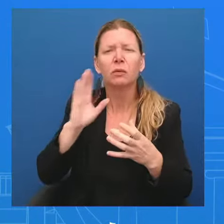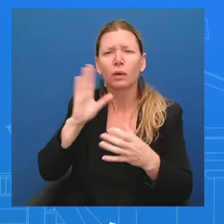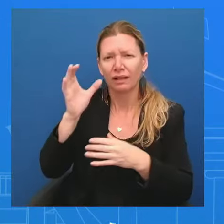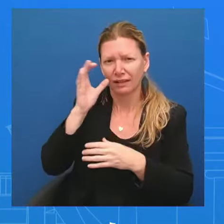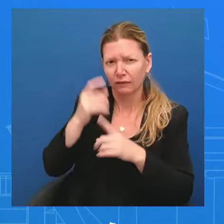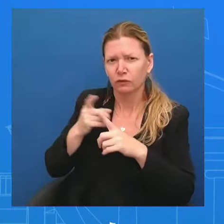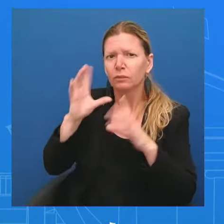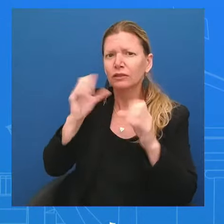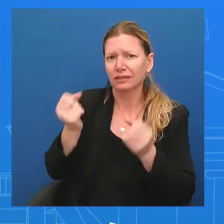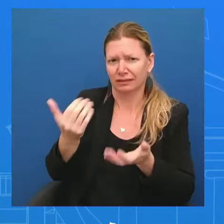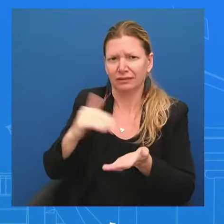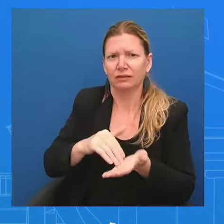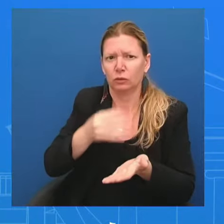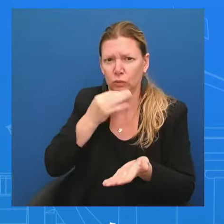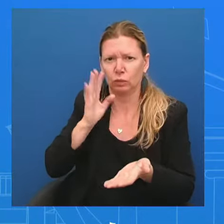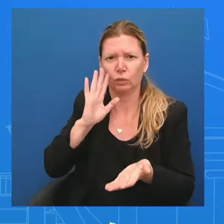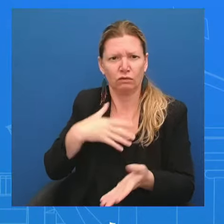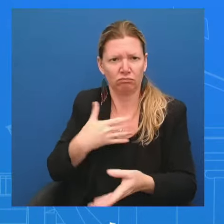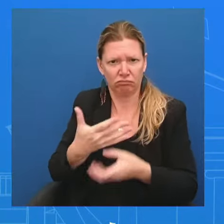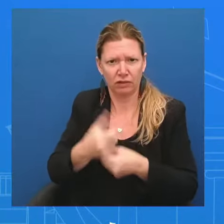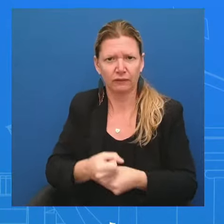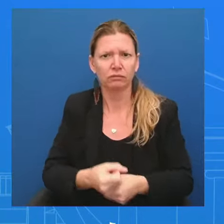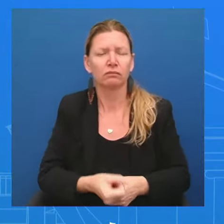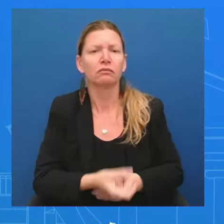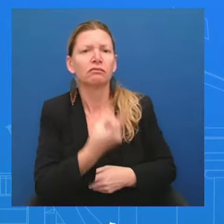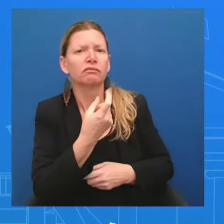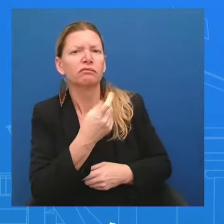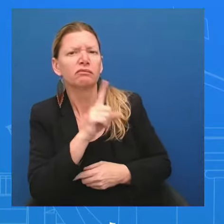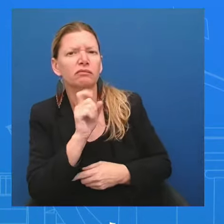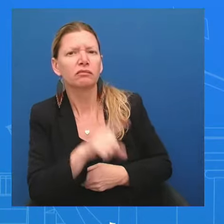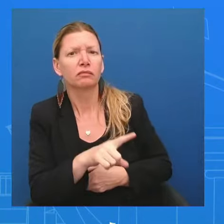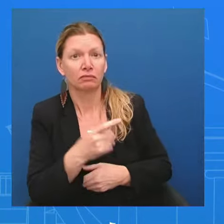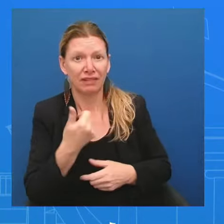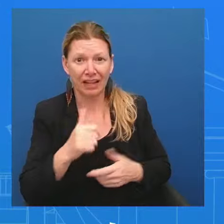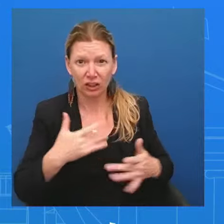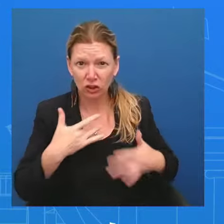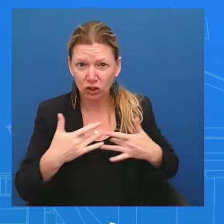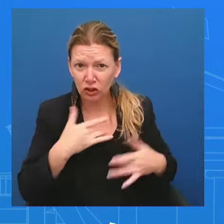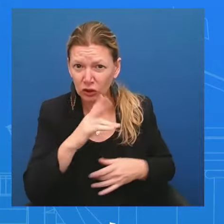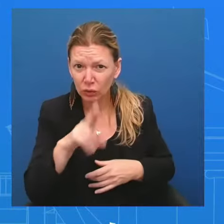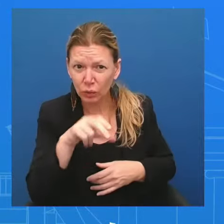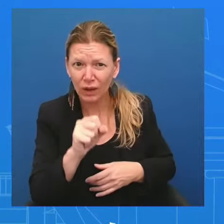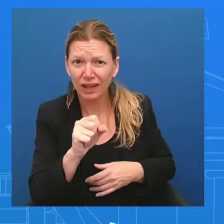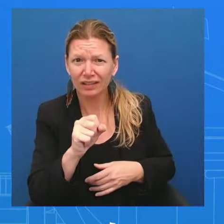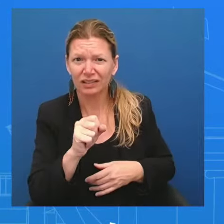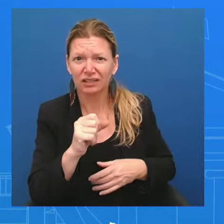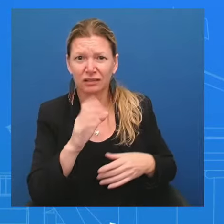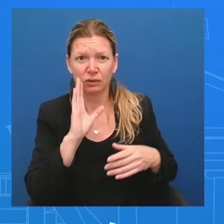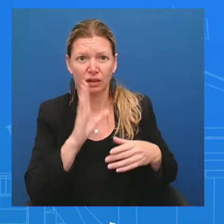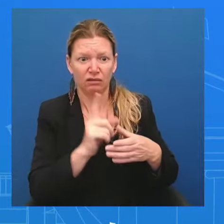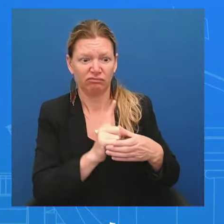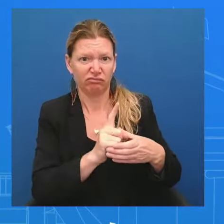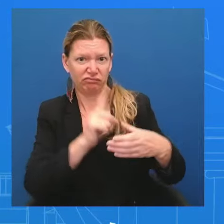is being isolated internationally as we continue to support the operation and you're seeing European allies?